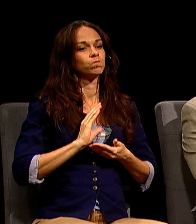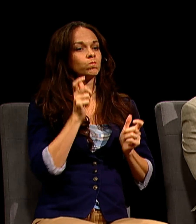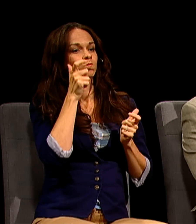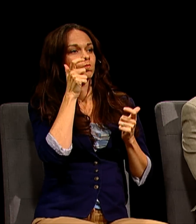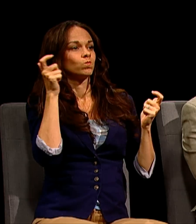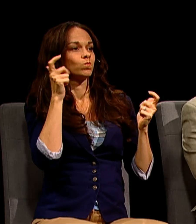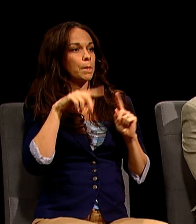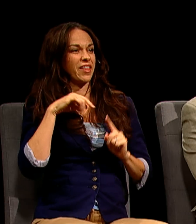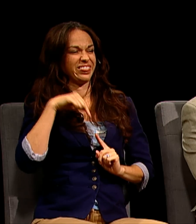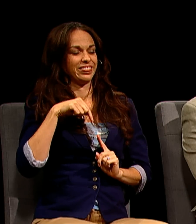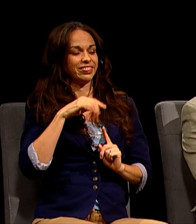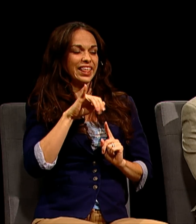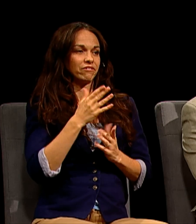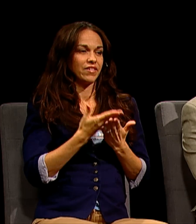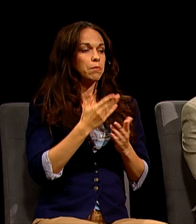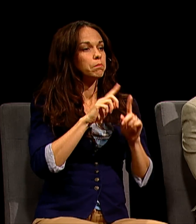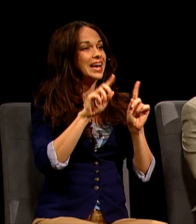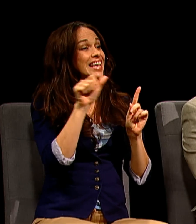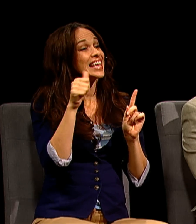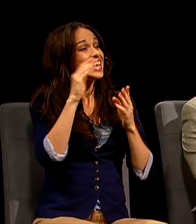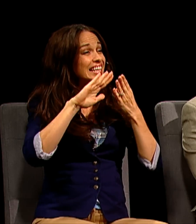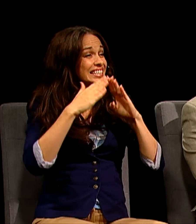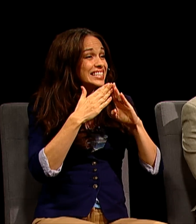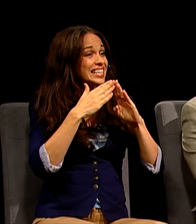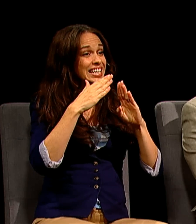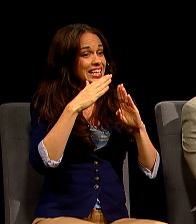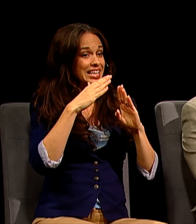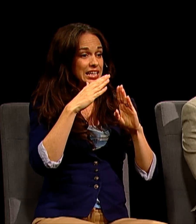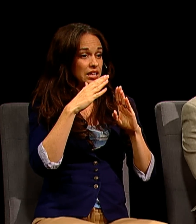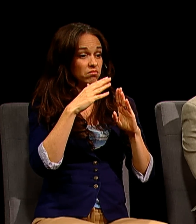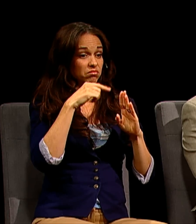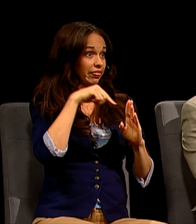But in any city in America in this city, in any city,